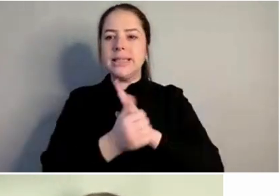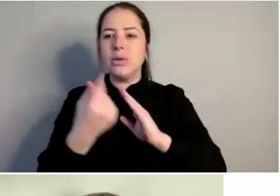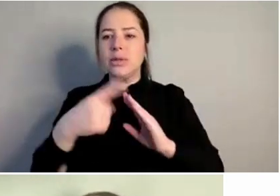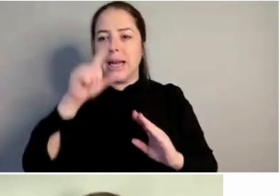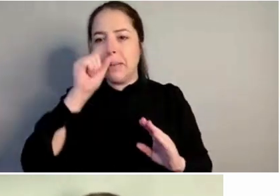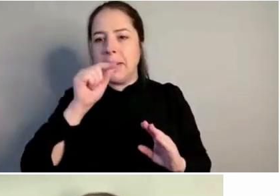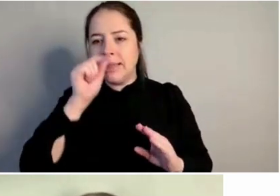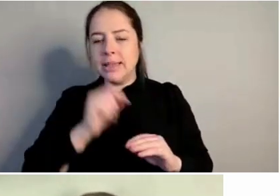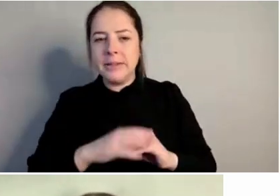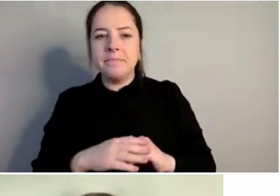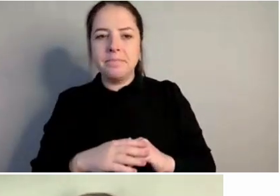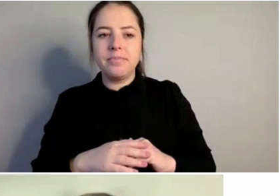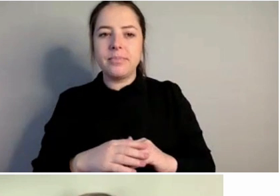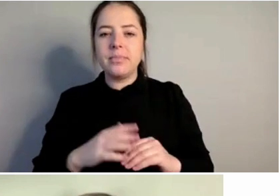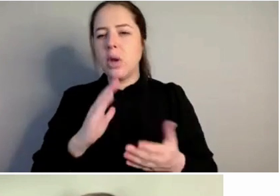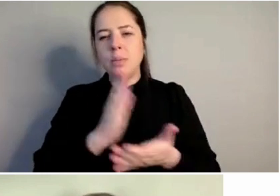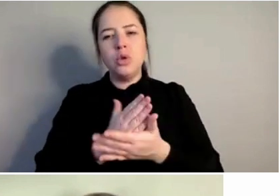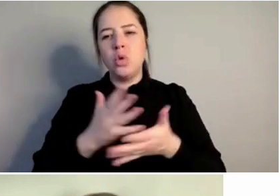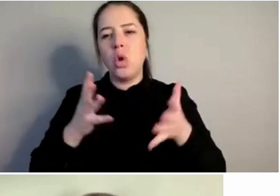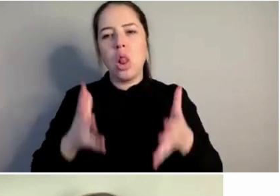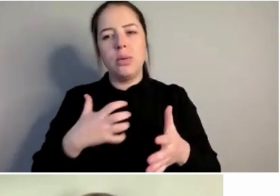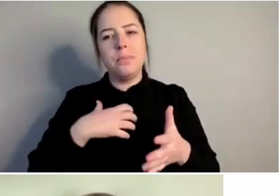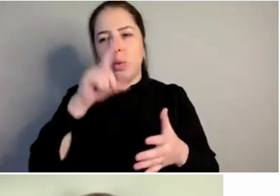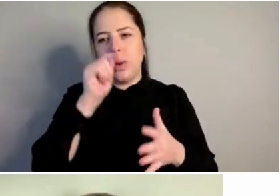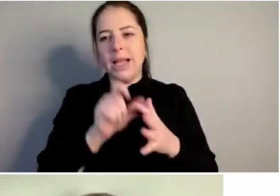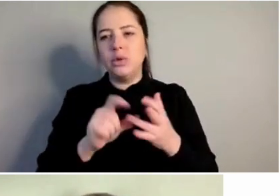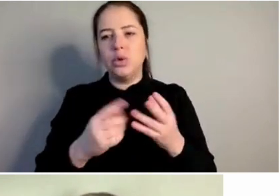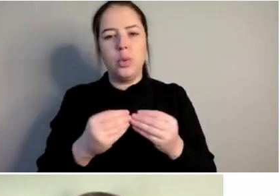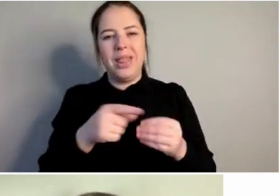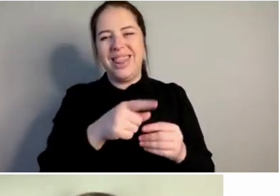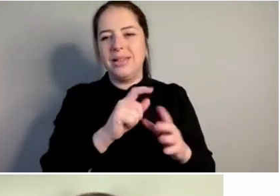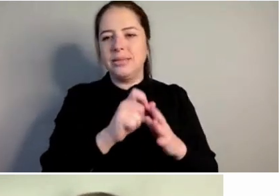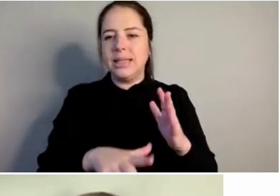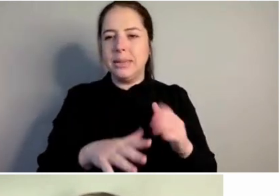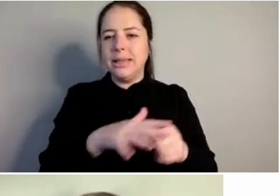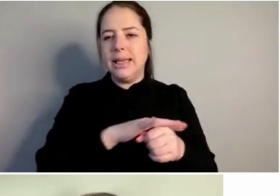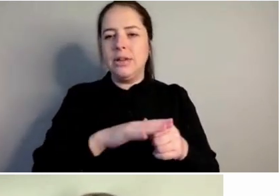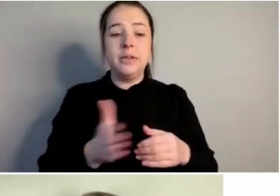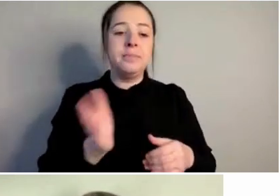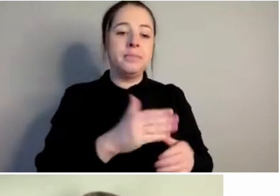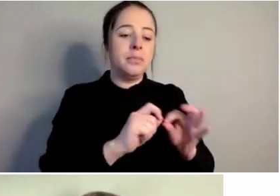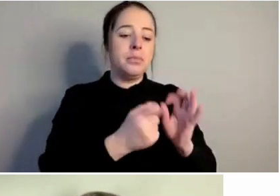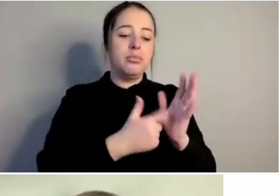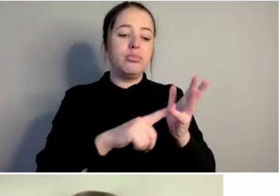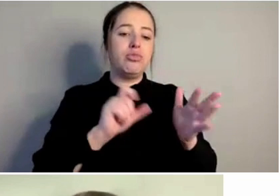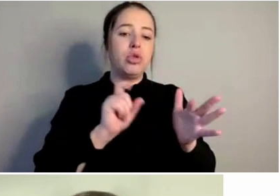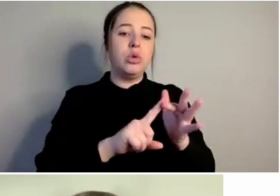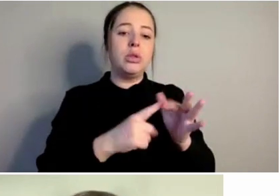So I'm sure there's a lot more we can do in that area. MM-hmm. Definitely. Bruce, your thoughts please? Thank you.